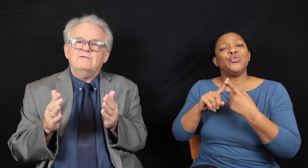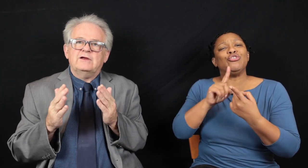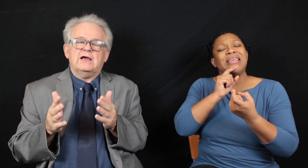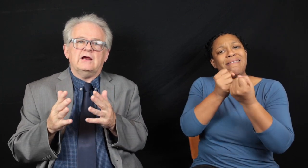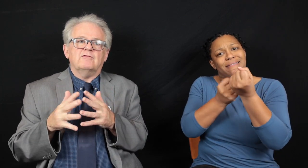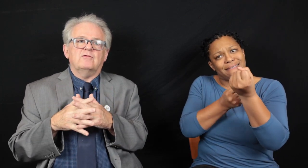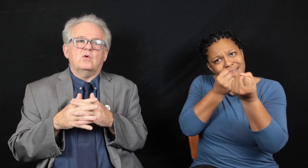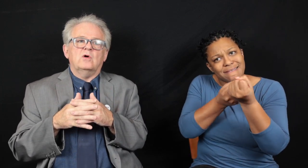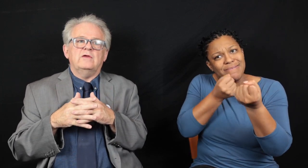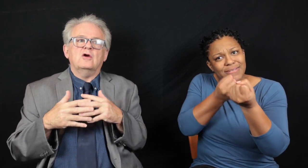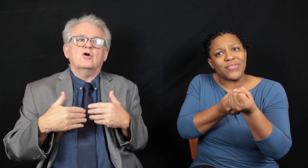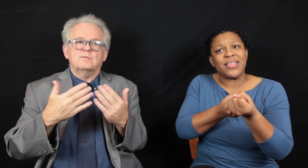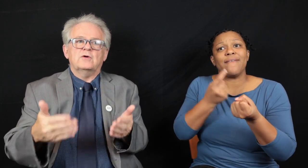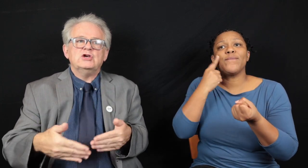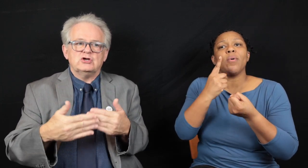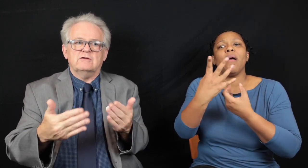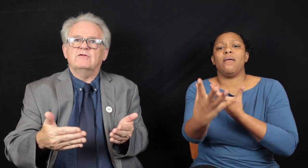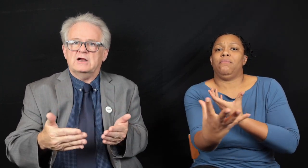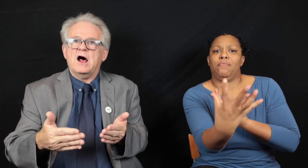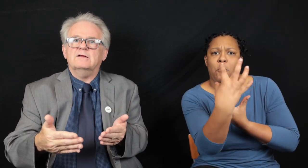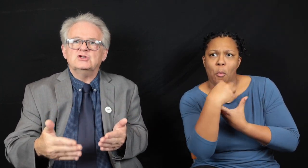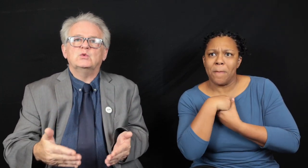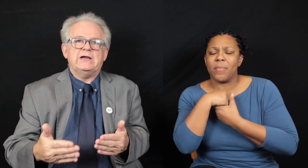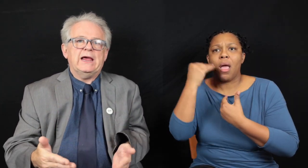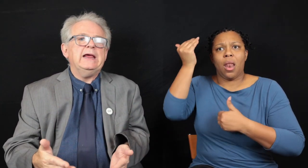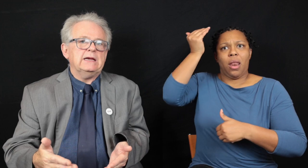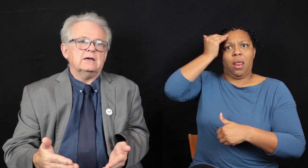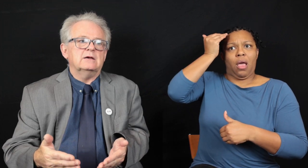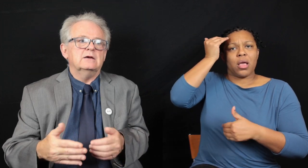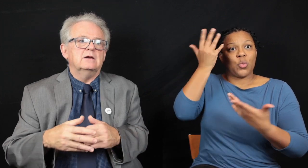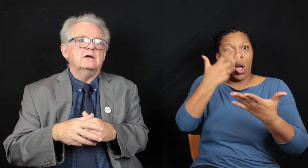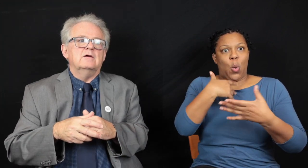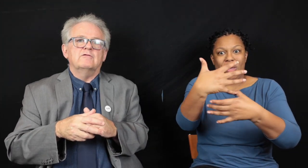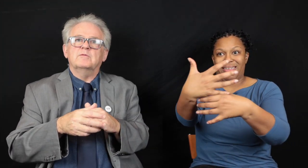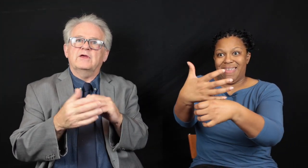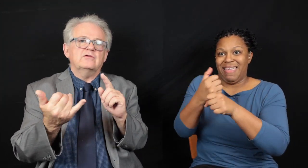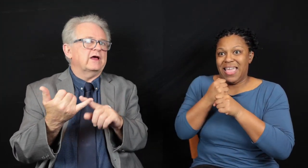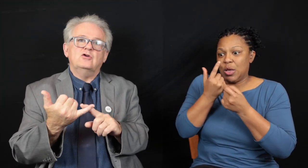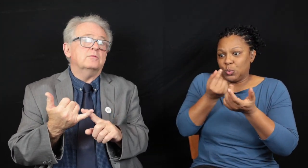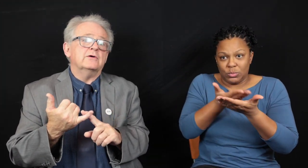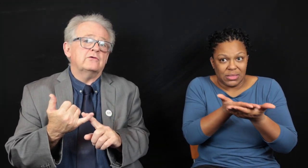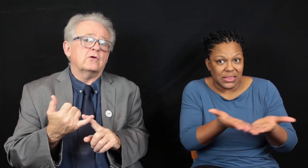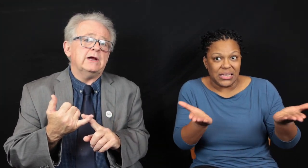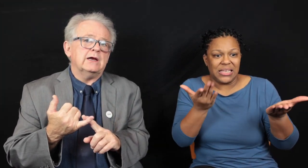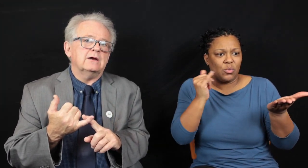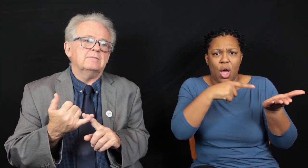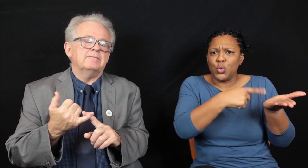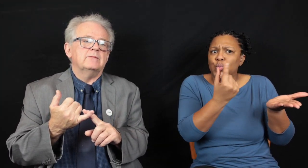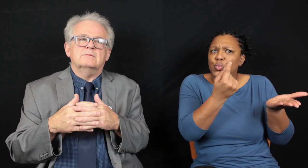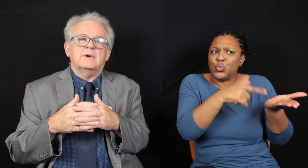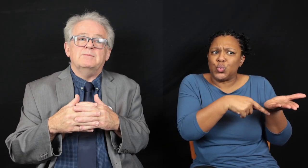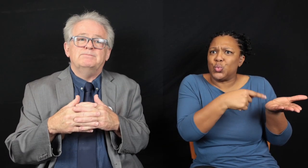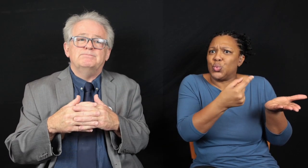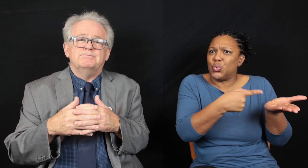advocate for the incorporation of the knowledge we gain from things like newborn screening. My